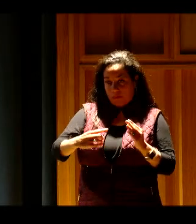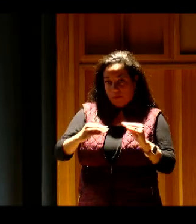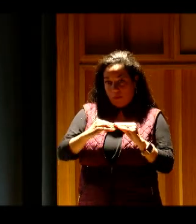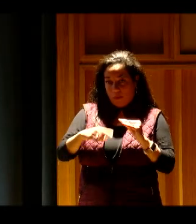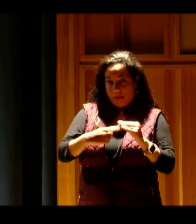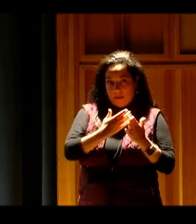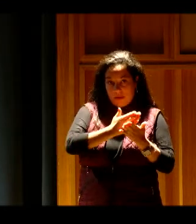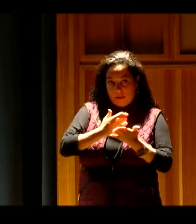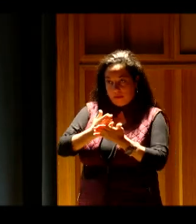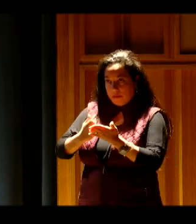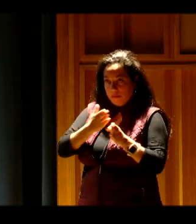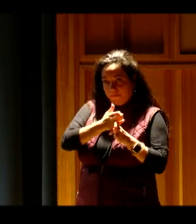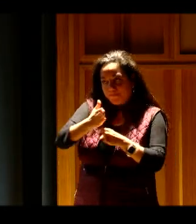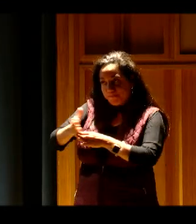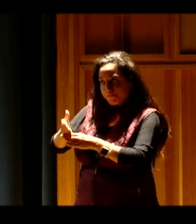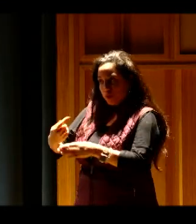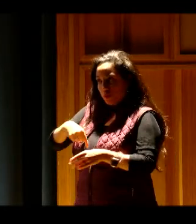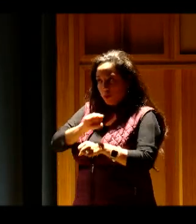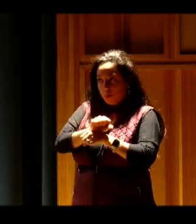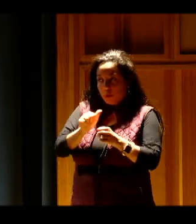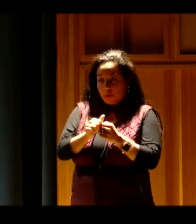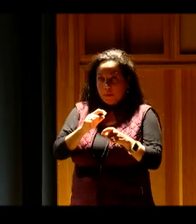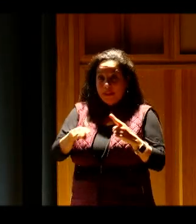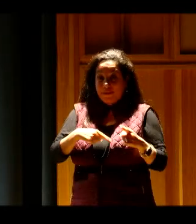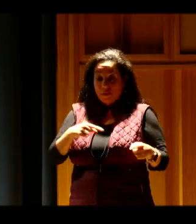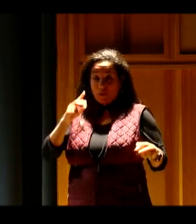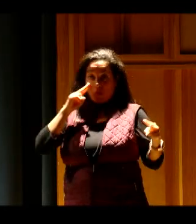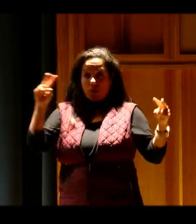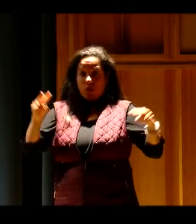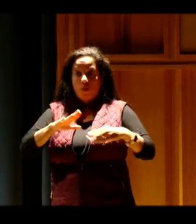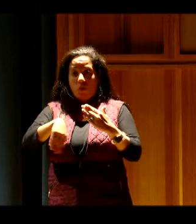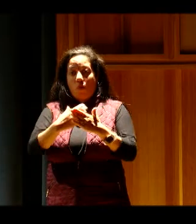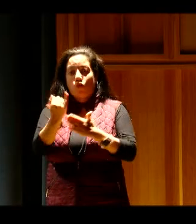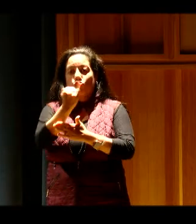But if we take the whole of the creative community we include in it design.